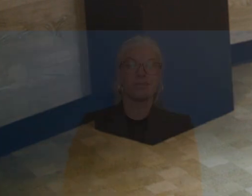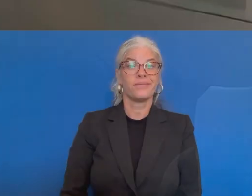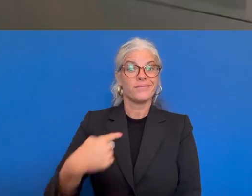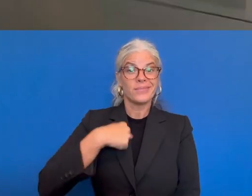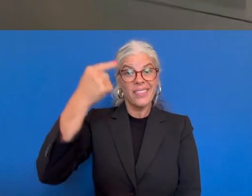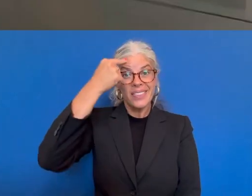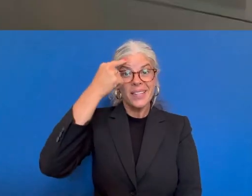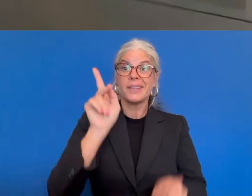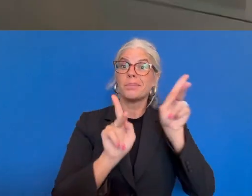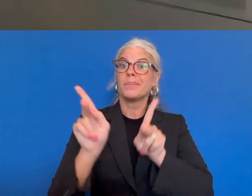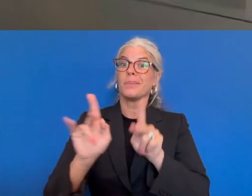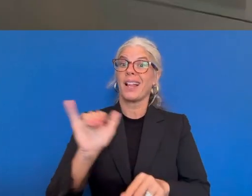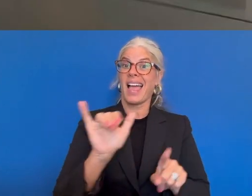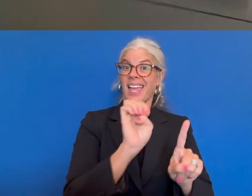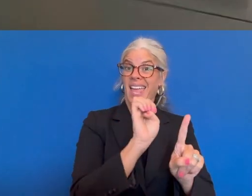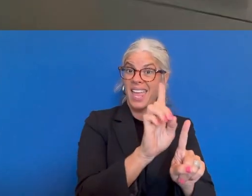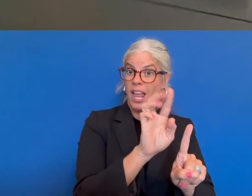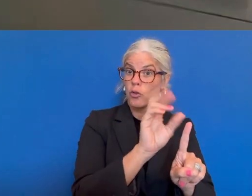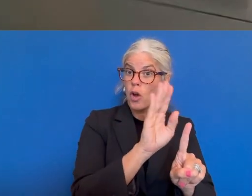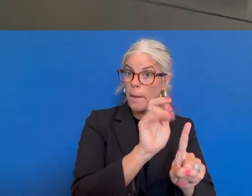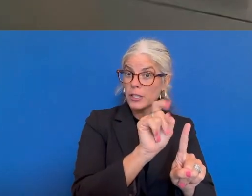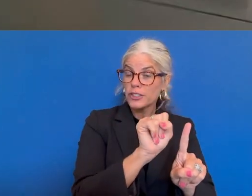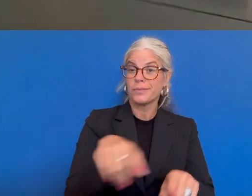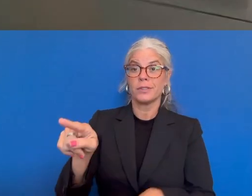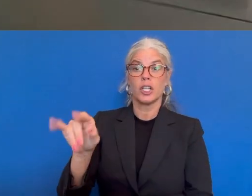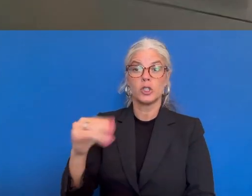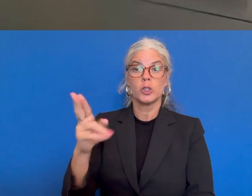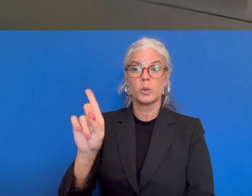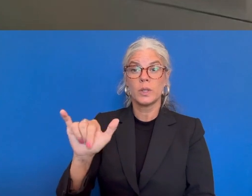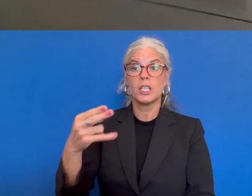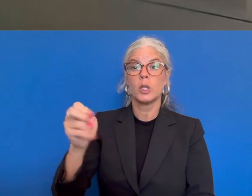And I think what figures like Ed Roberts and Judy Heumann